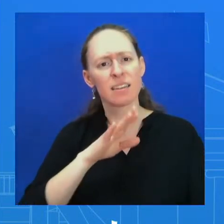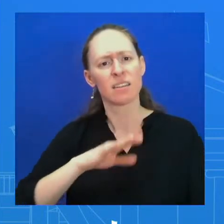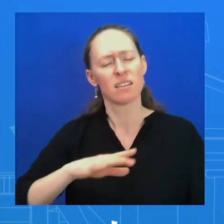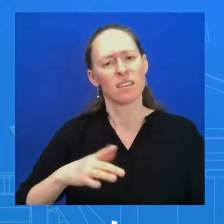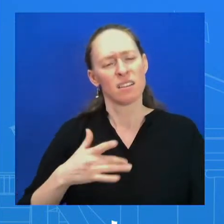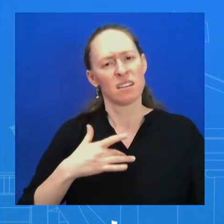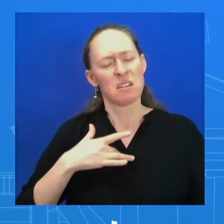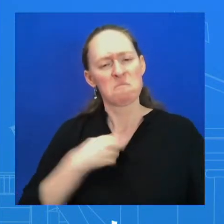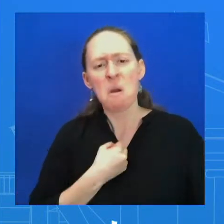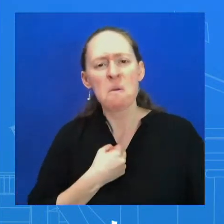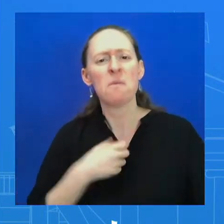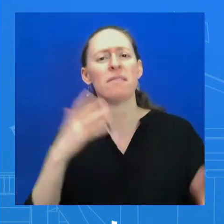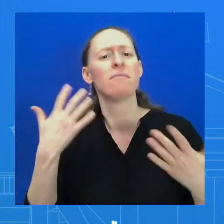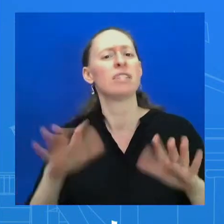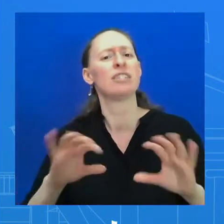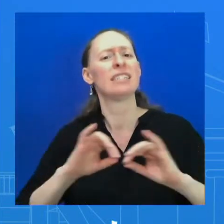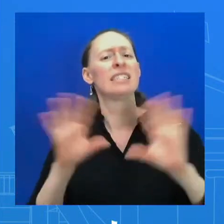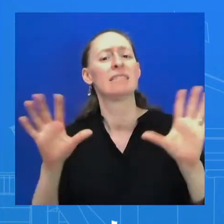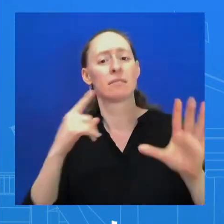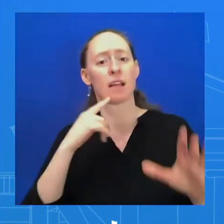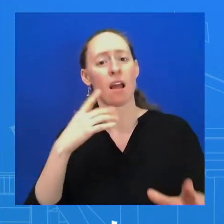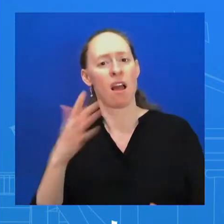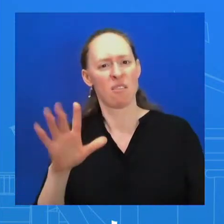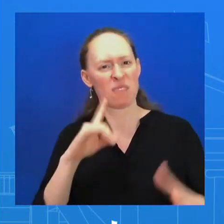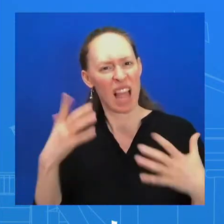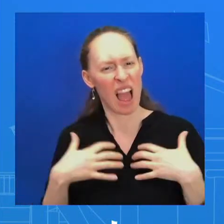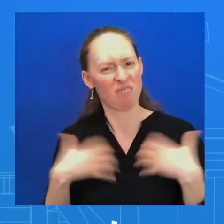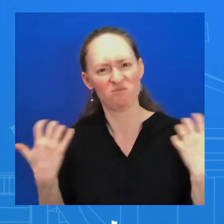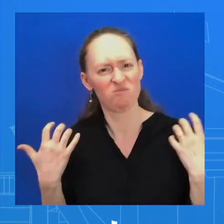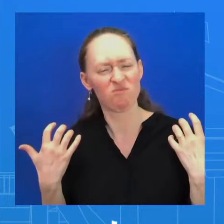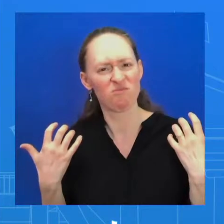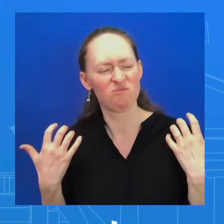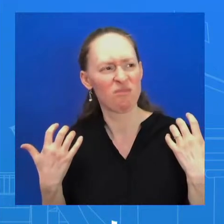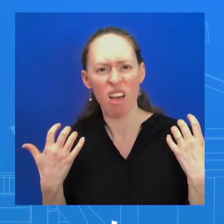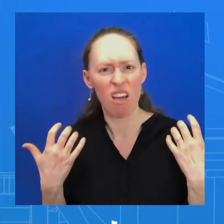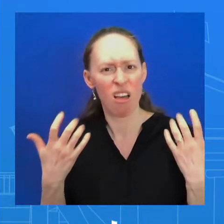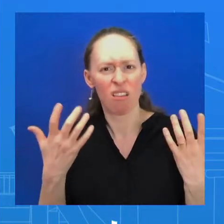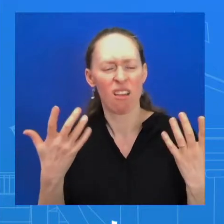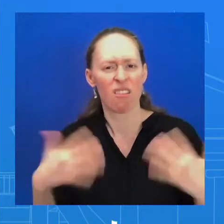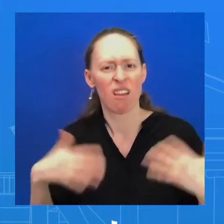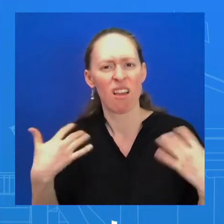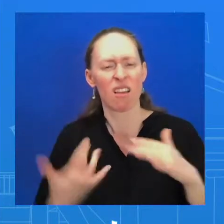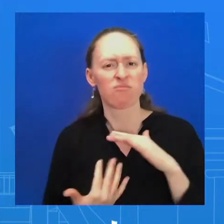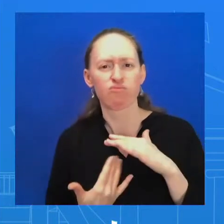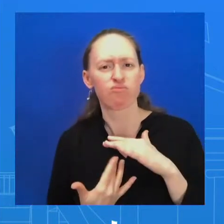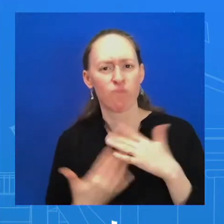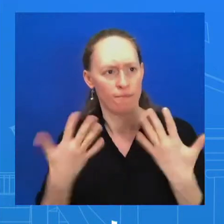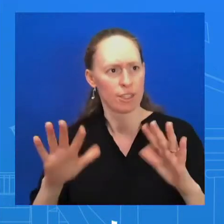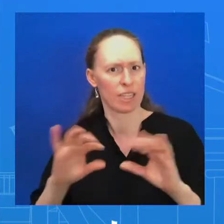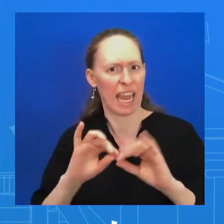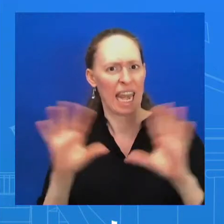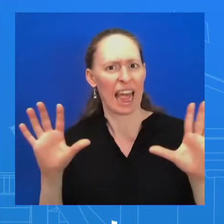He's outraged. He's heartbroken. And we also laid out what we want to see and the conversations that we have been having.